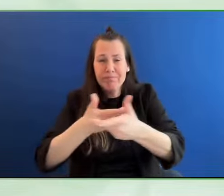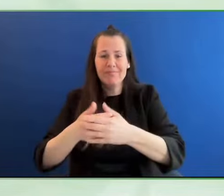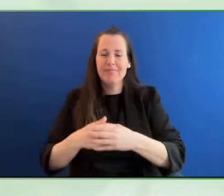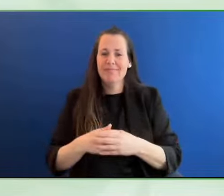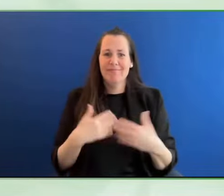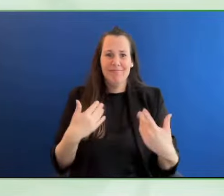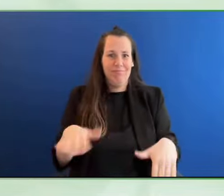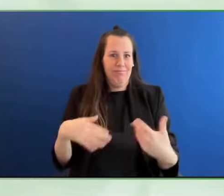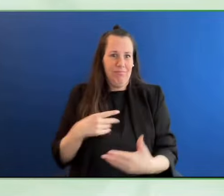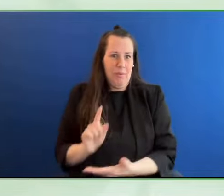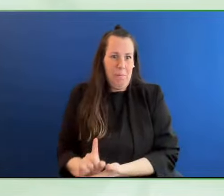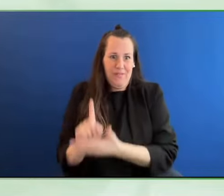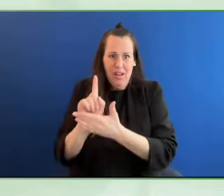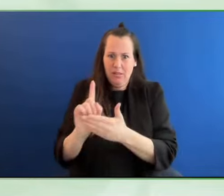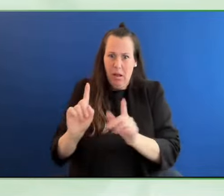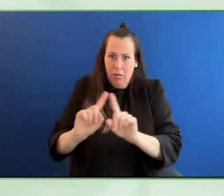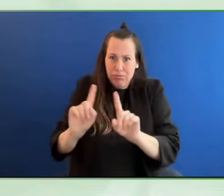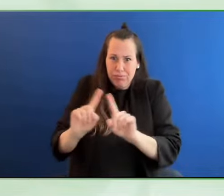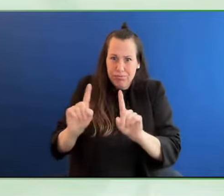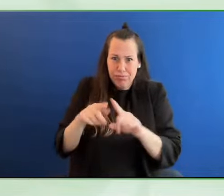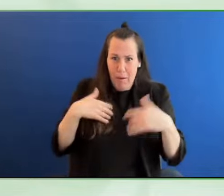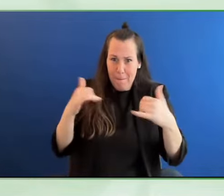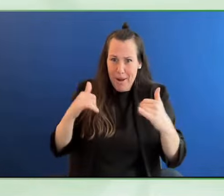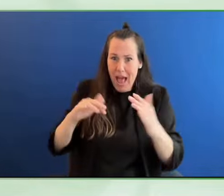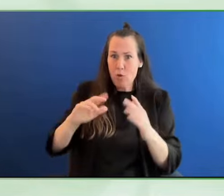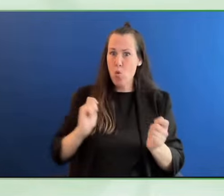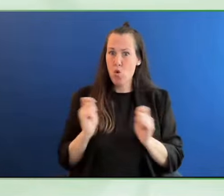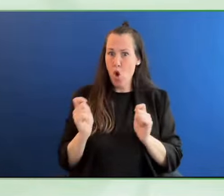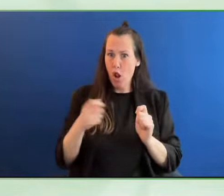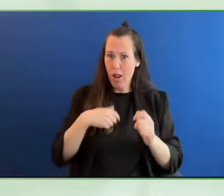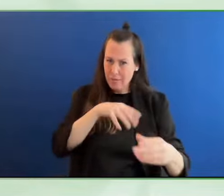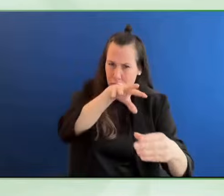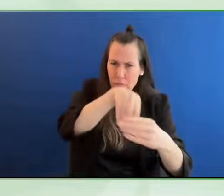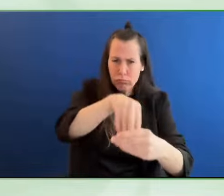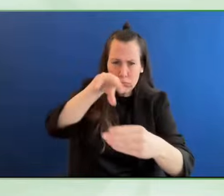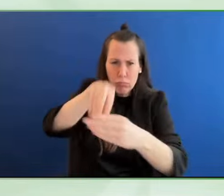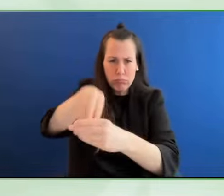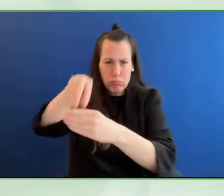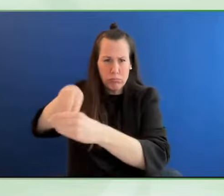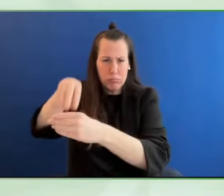That sets the stage for a little bit later when we talk specifically about what Indeed